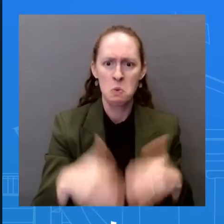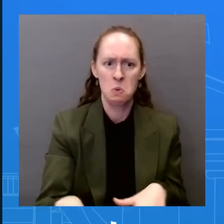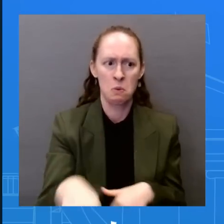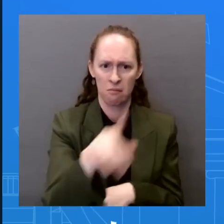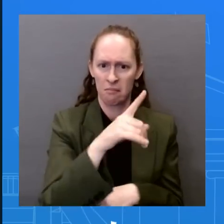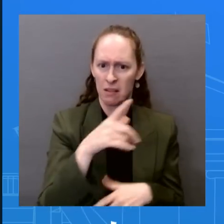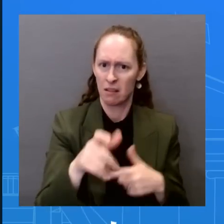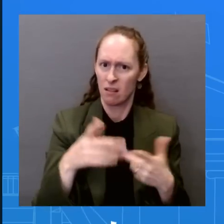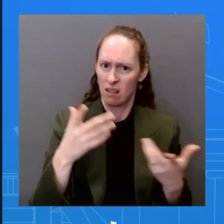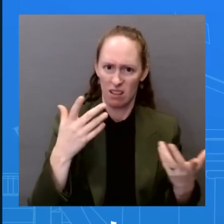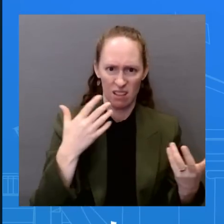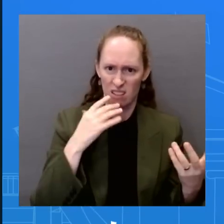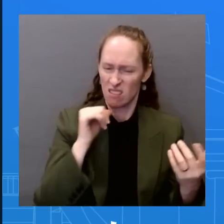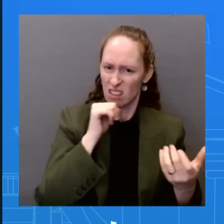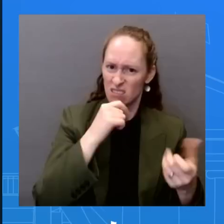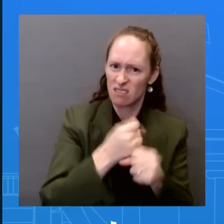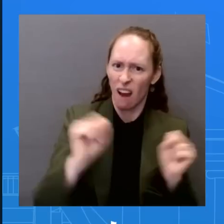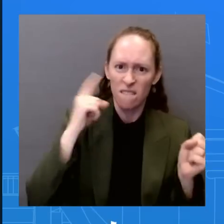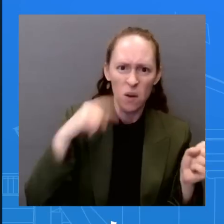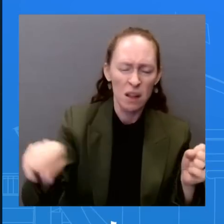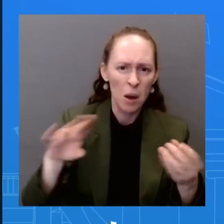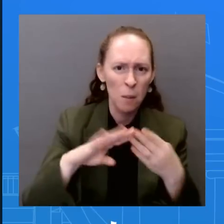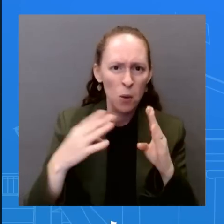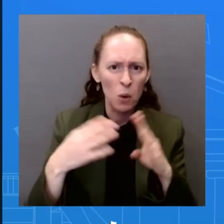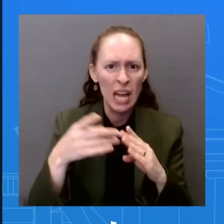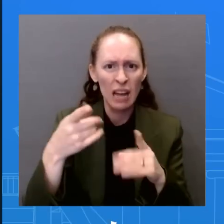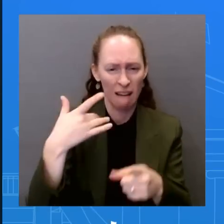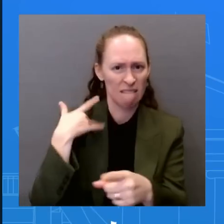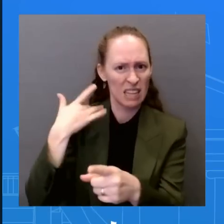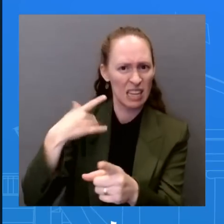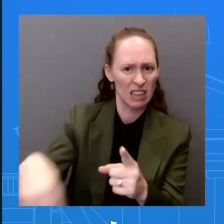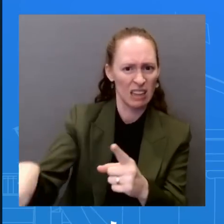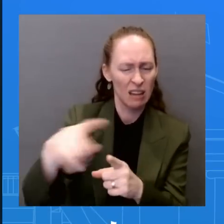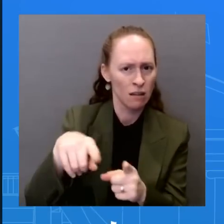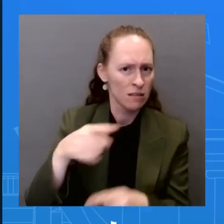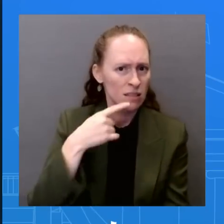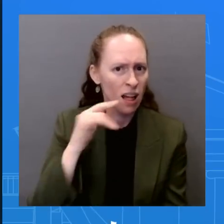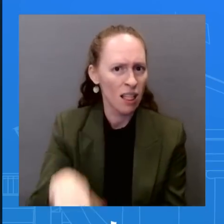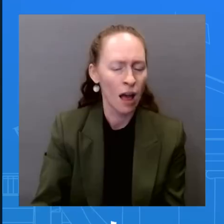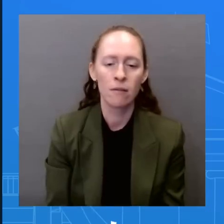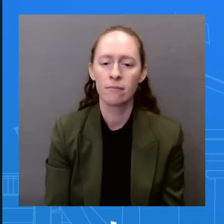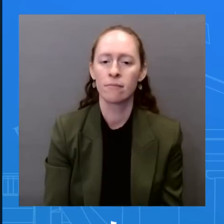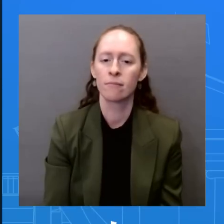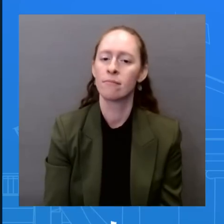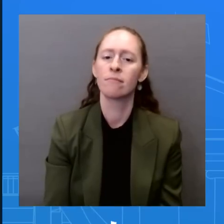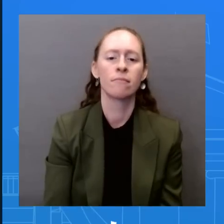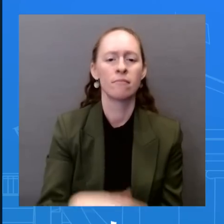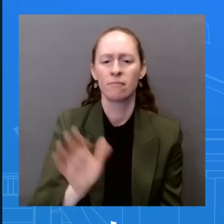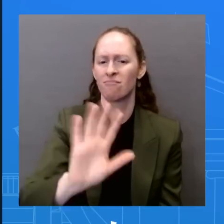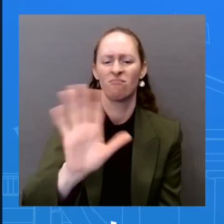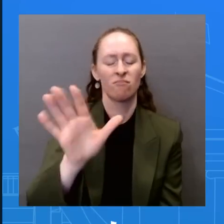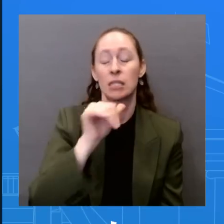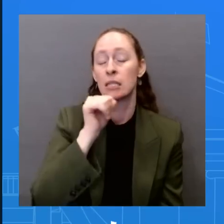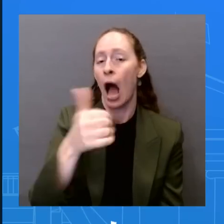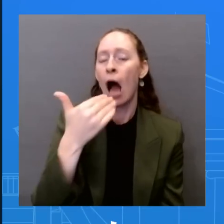the key steps that we have taken as a U.S. government, the rigorous, multi-layered screening